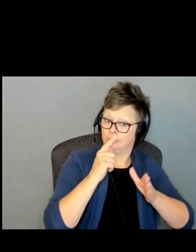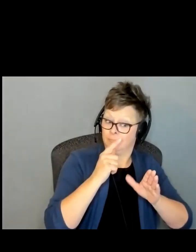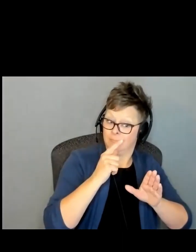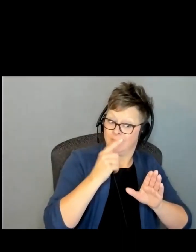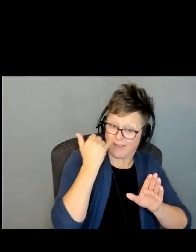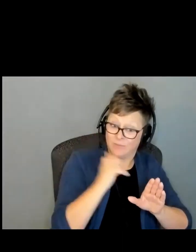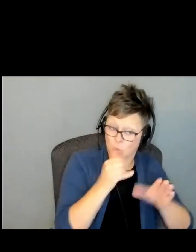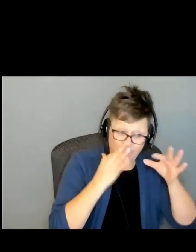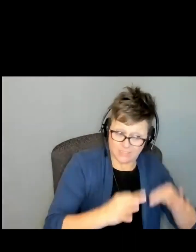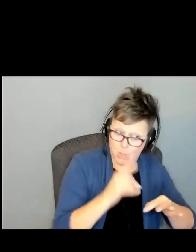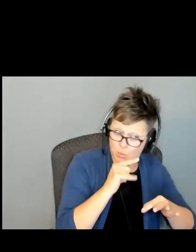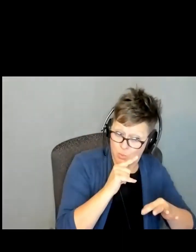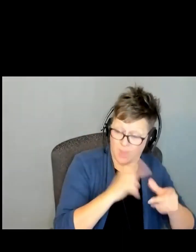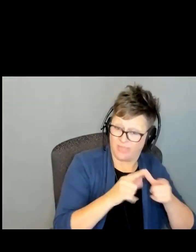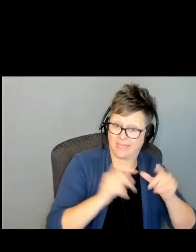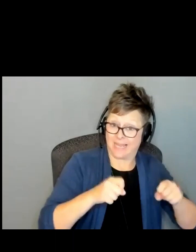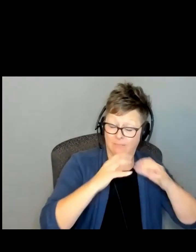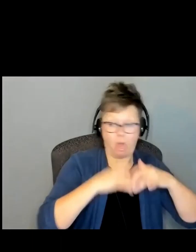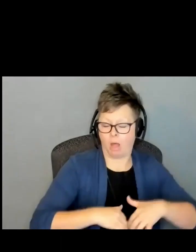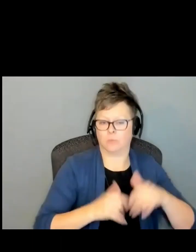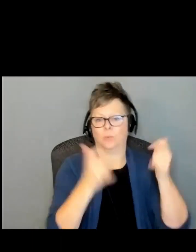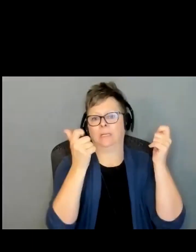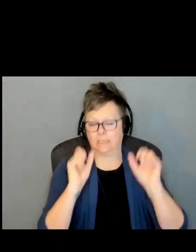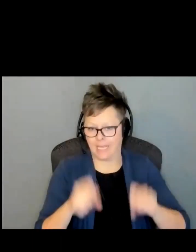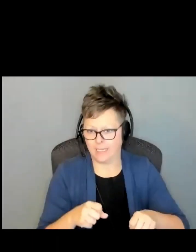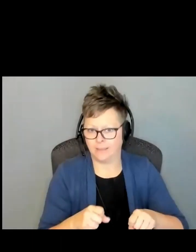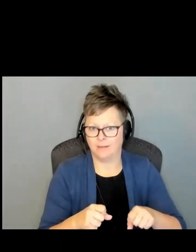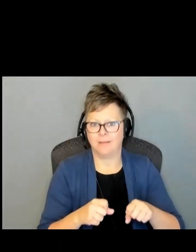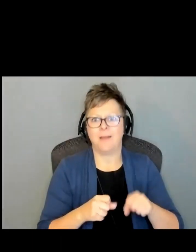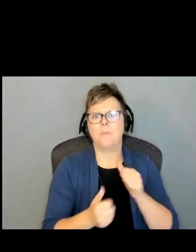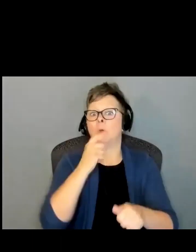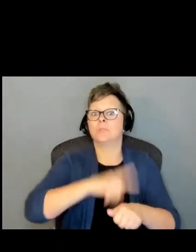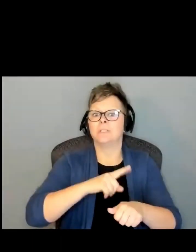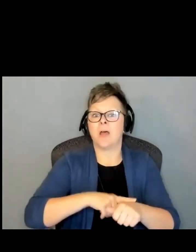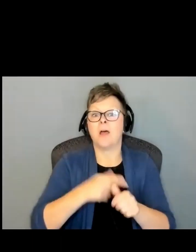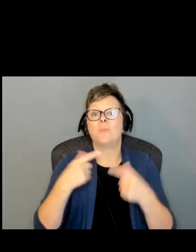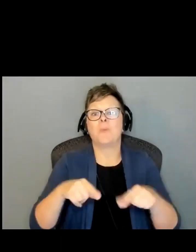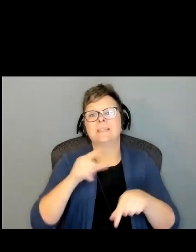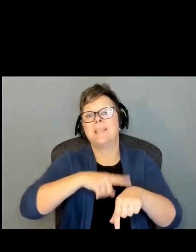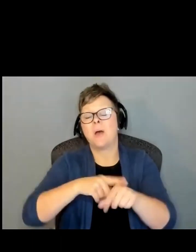And it’s sad because it often comes up at the end when it’s time to publish.